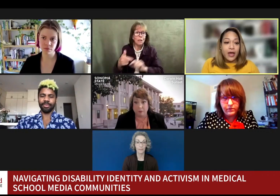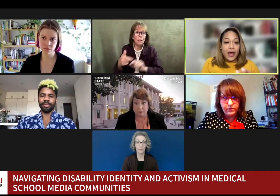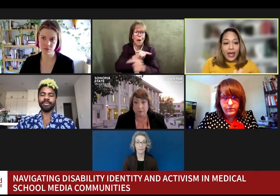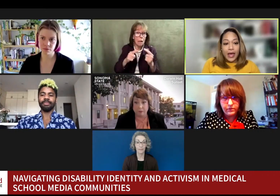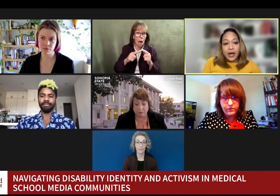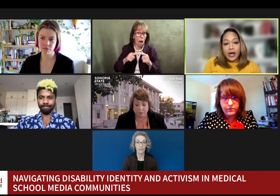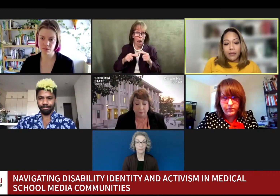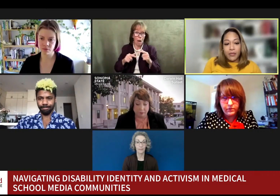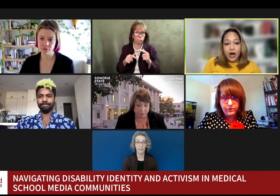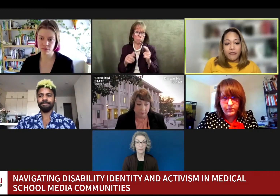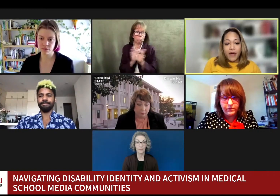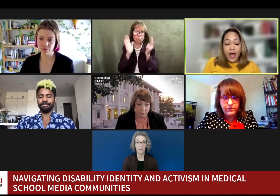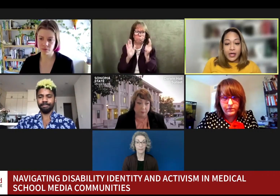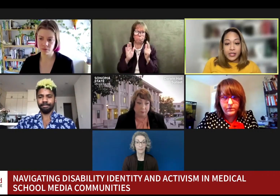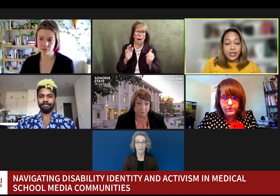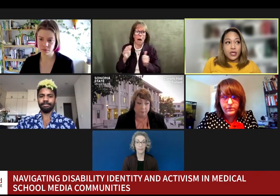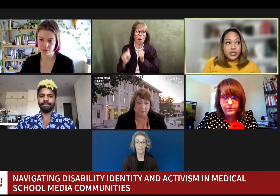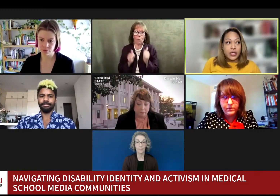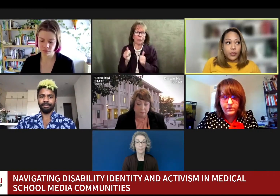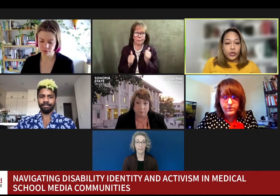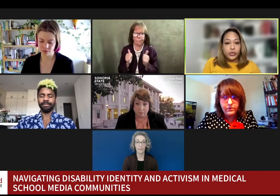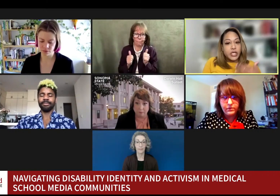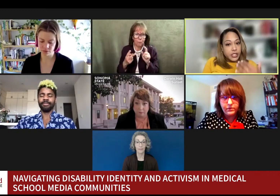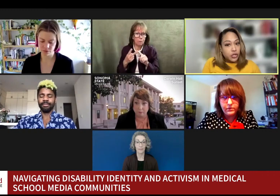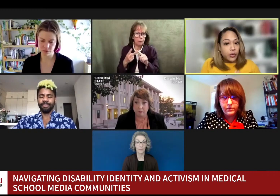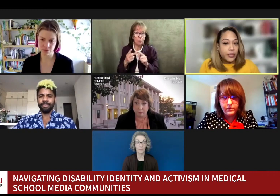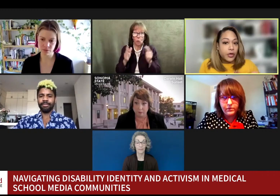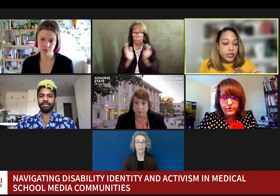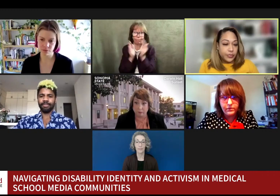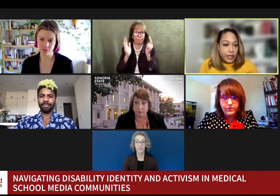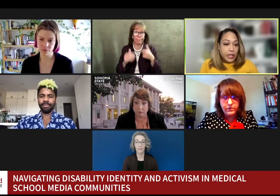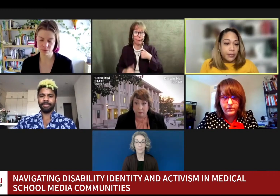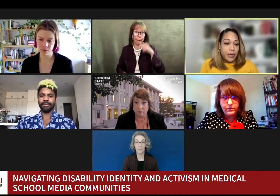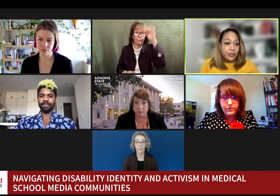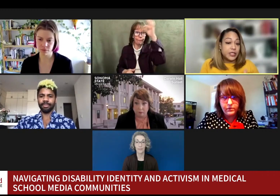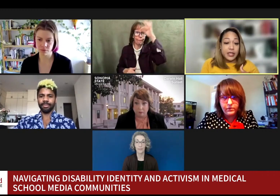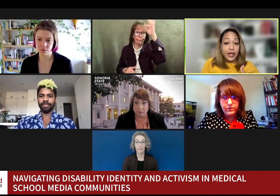I cannot come off as someone who doesn't know what they're speaking about because,